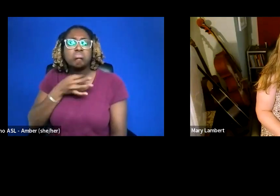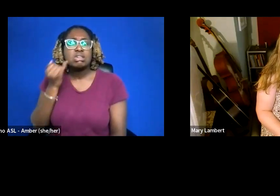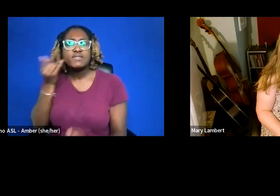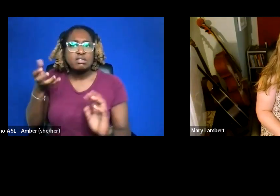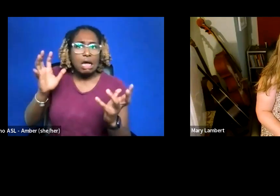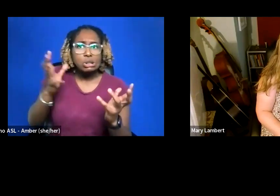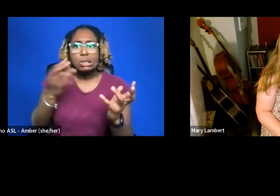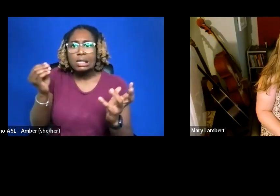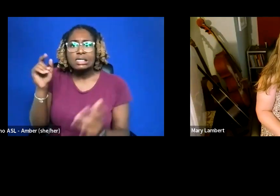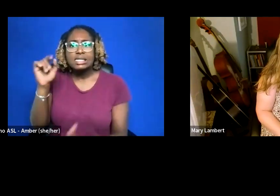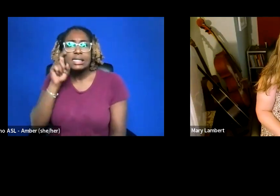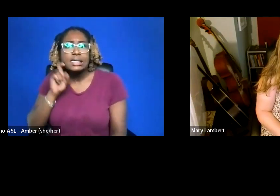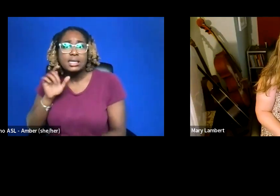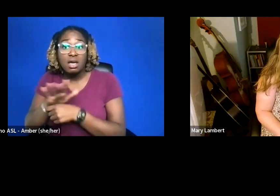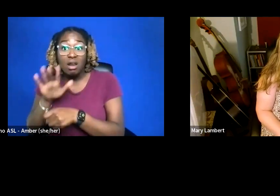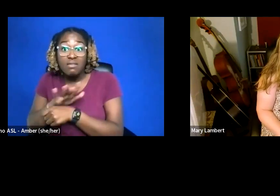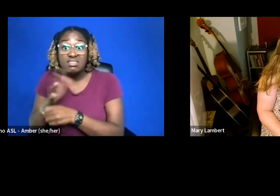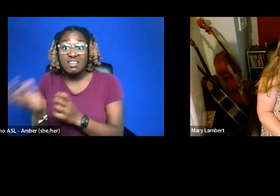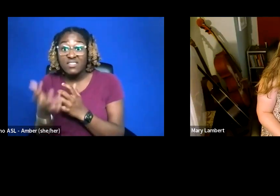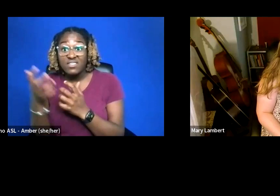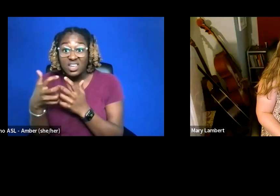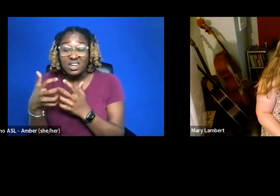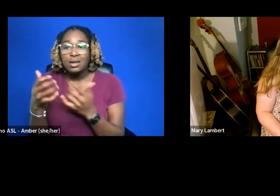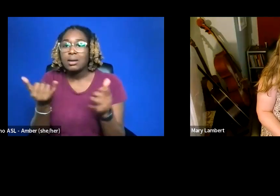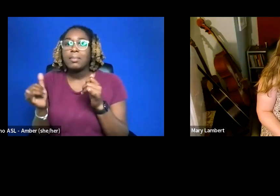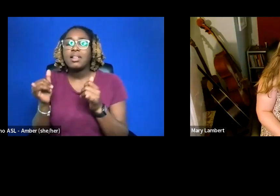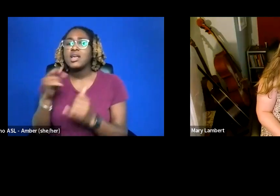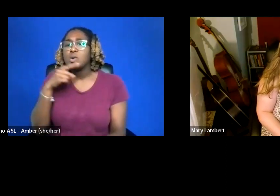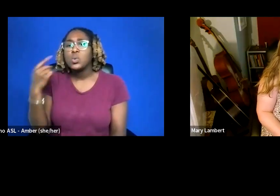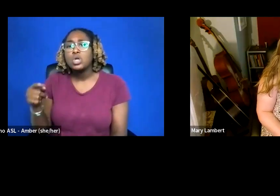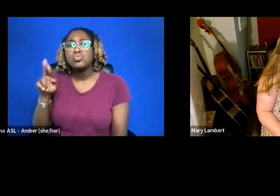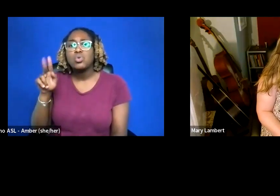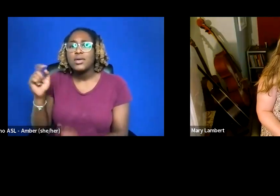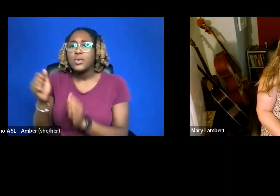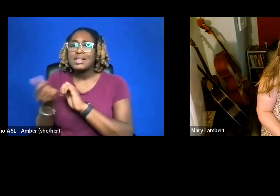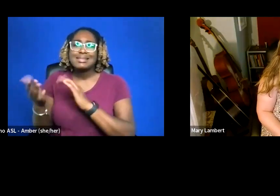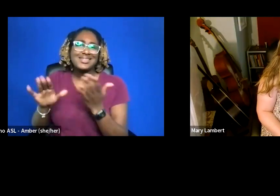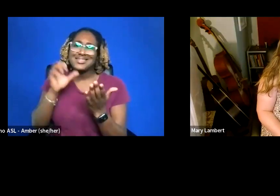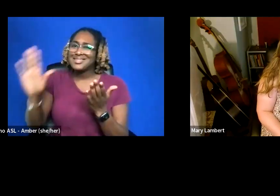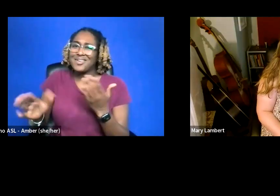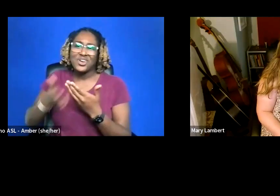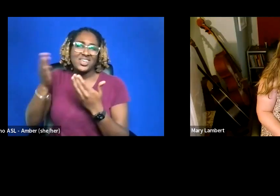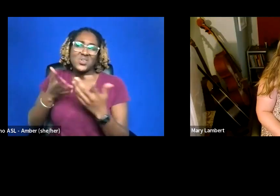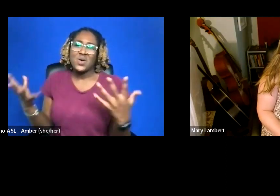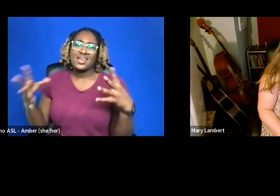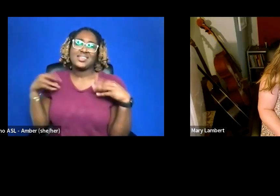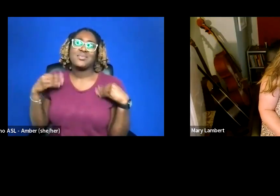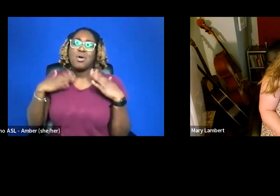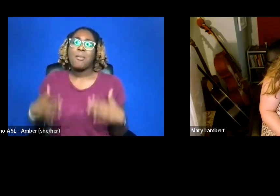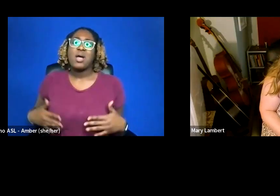and sexy enough to fit in playing Russian roulette with death. It's never easy to accept that our bodies are fallible and flawed.